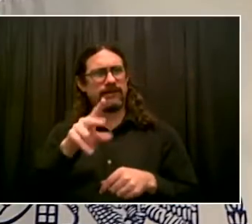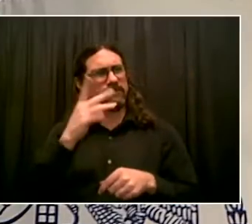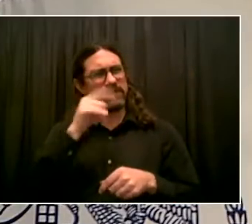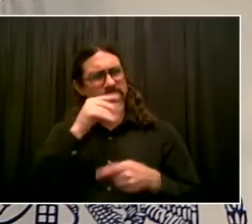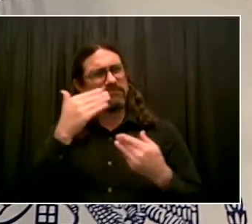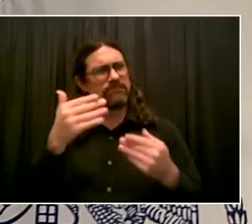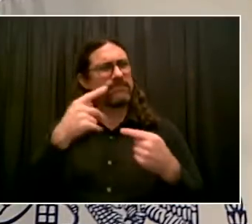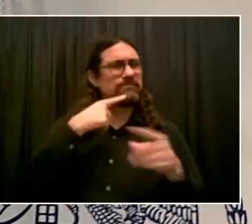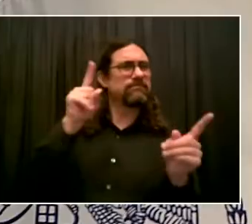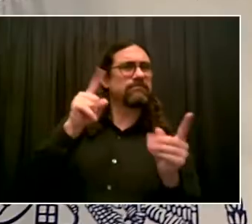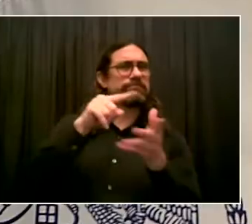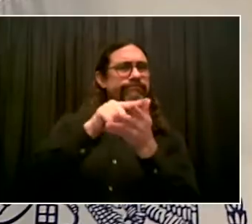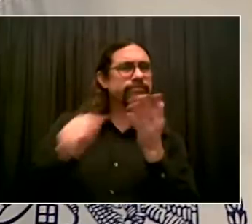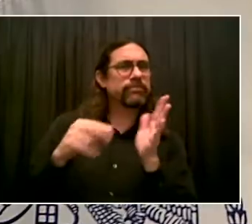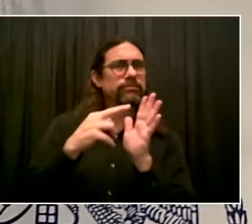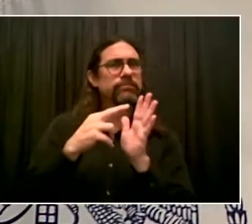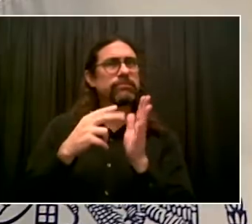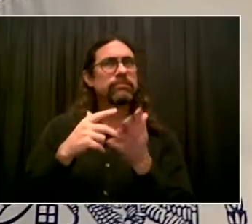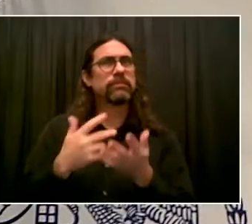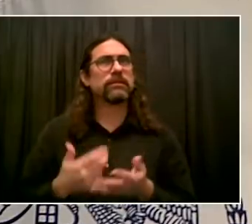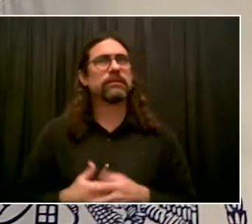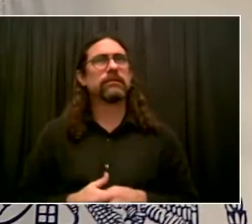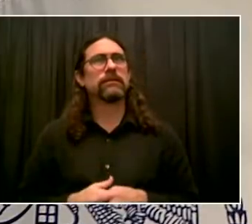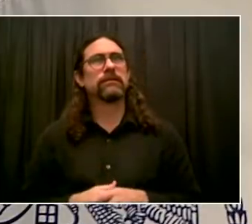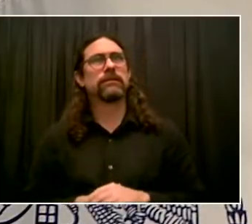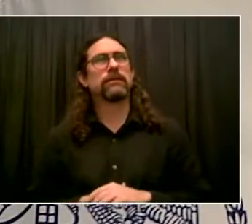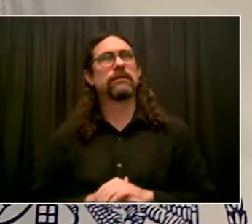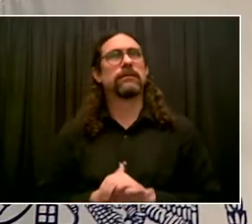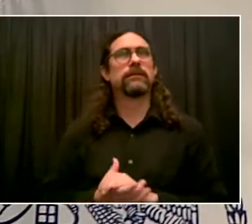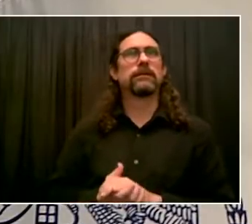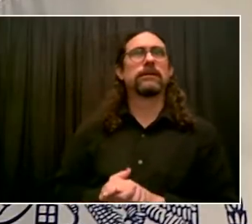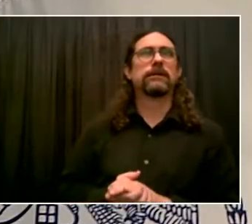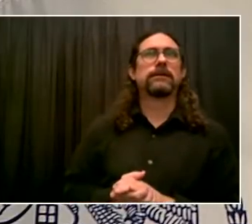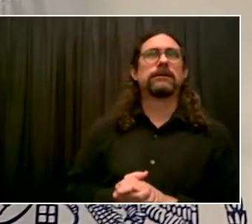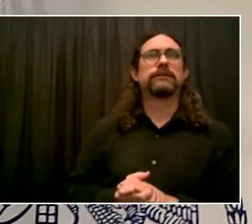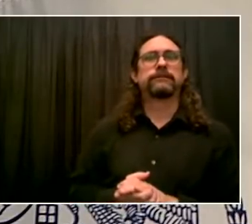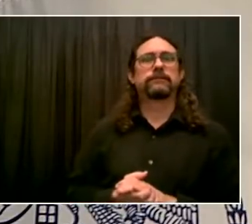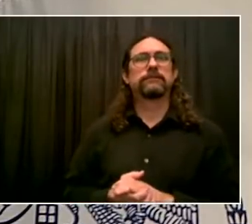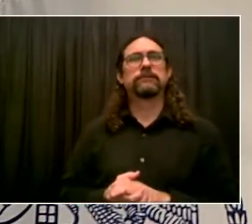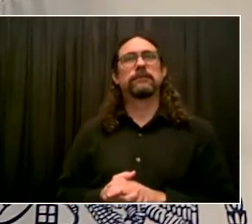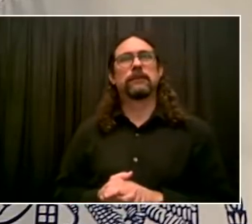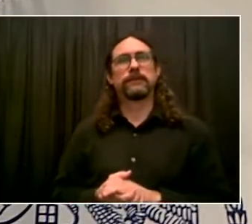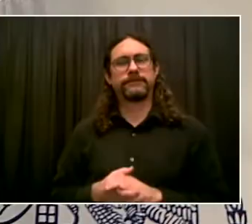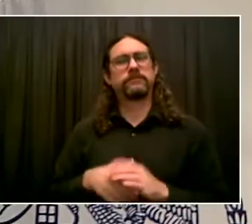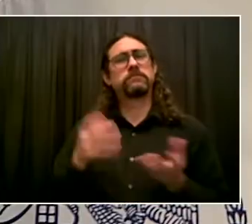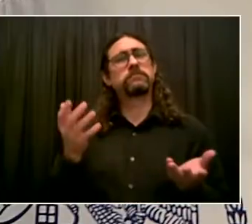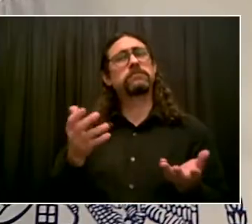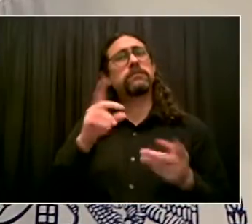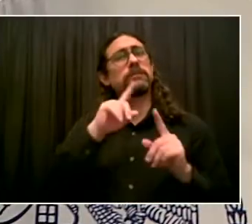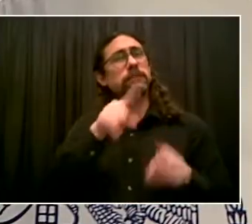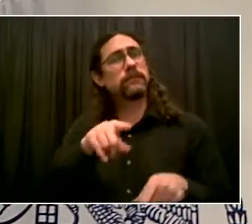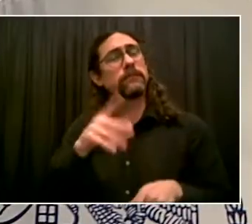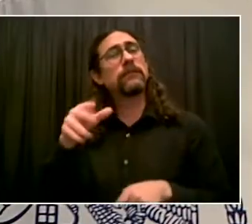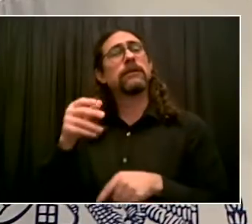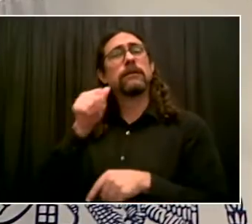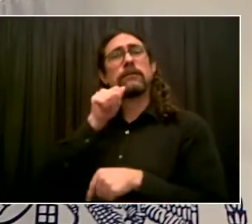SPLITTING HAIRS. THANK YOU FOR EVERYTHING YOU'VE ASID, CONVERSATION WITH PRIVATE SECTORS